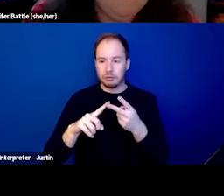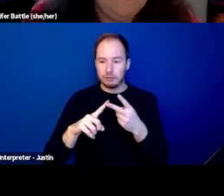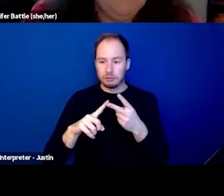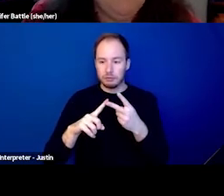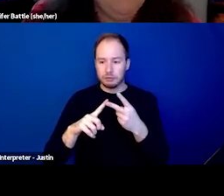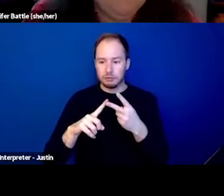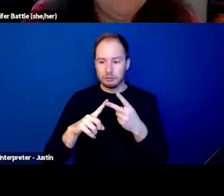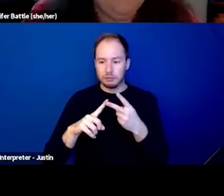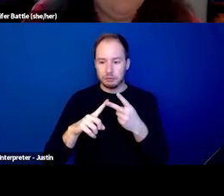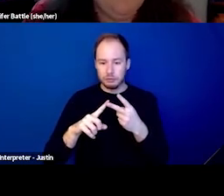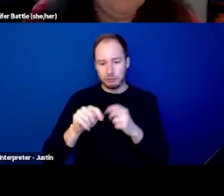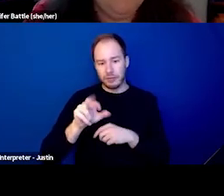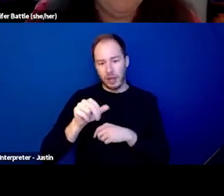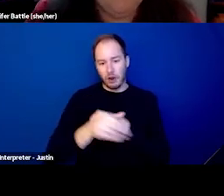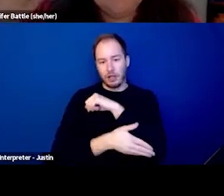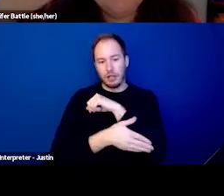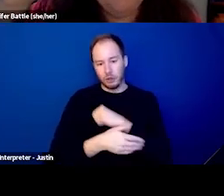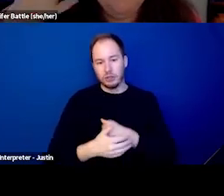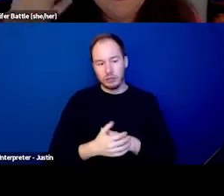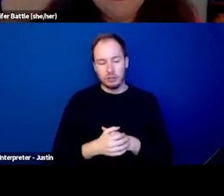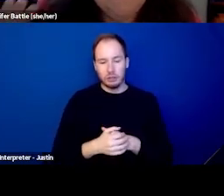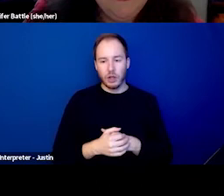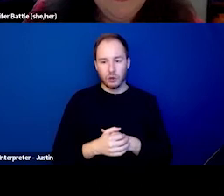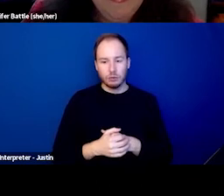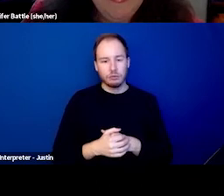in Tarrant County, which is Fort Worth. So I see some of all too.